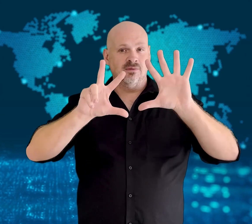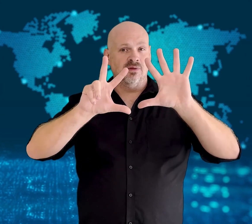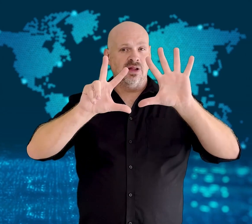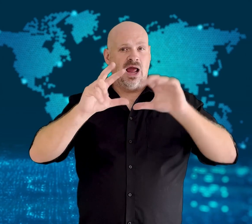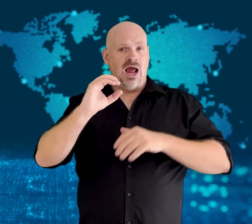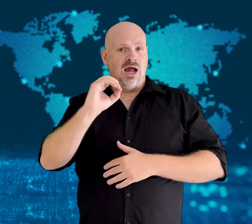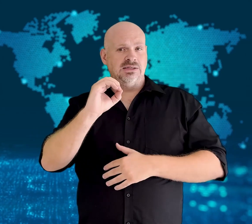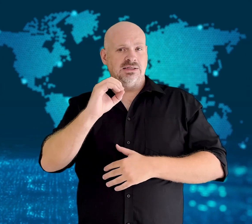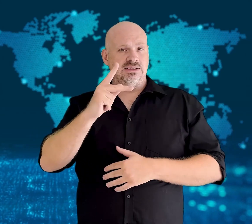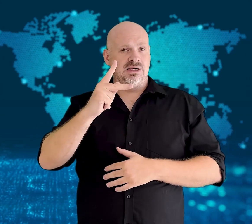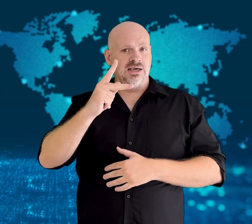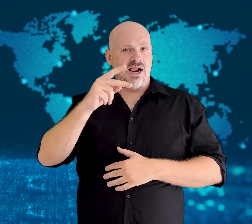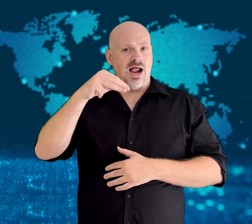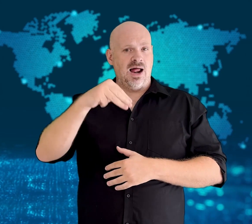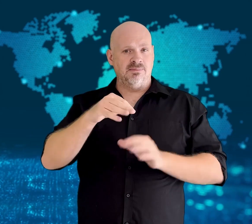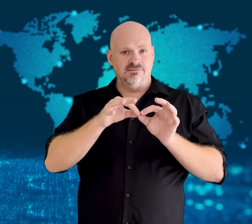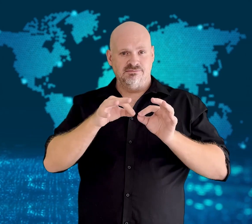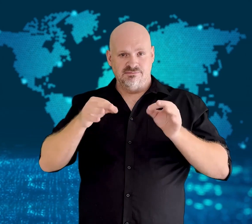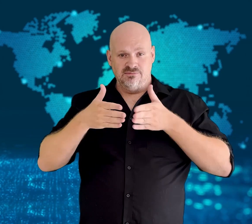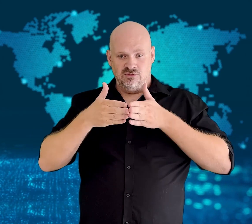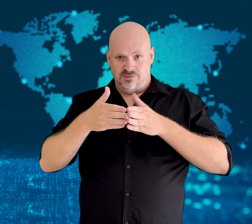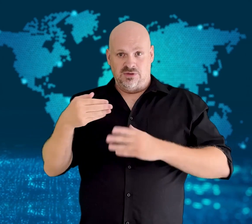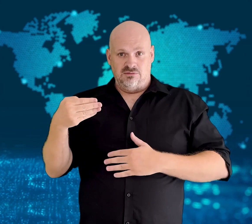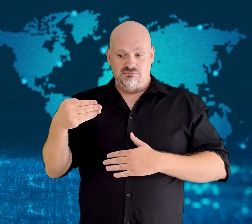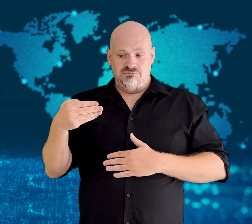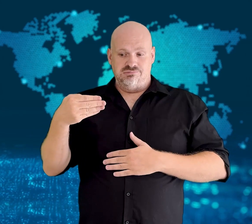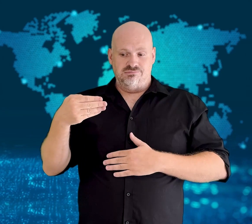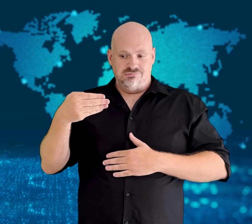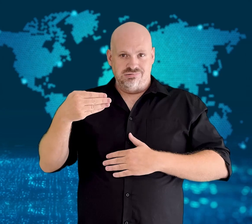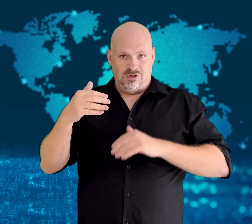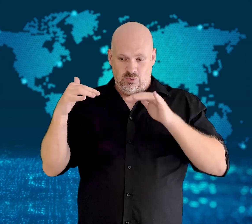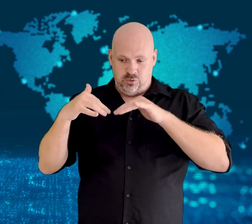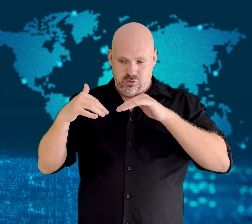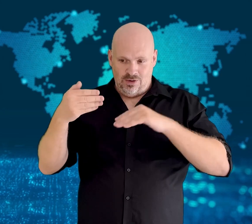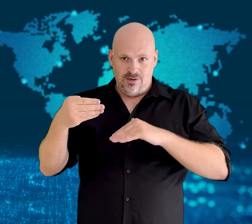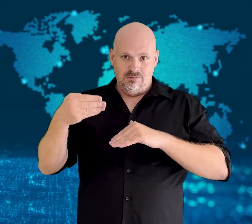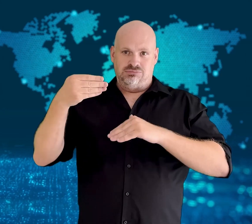As they move along its 80-kilometer length, they are lifted up